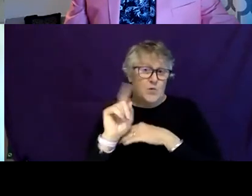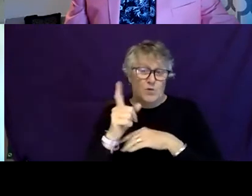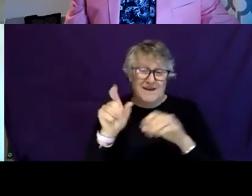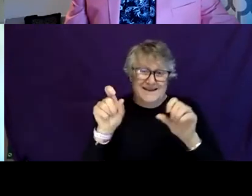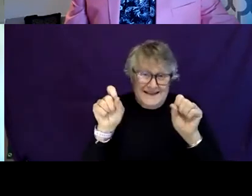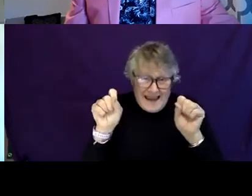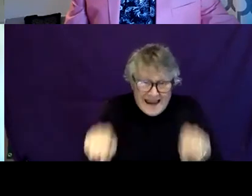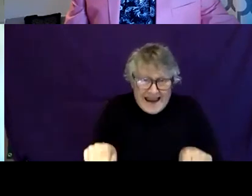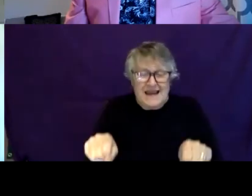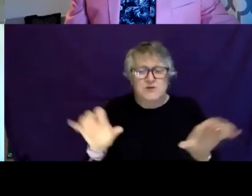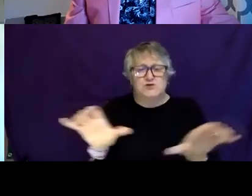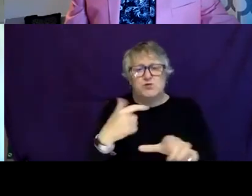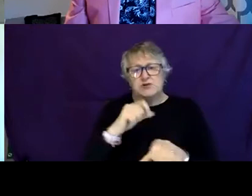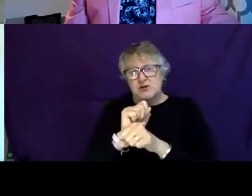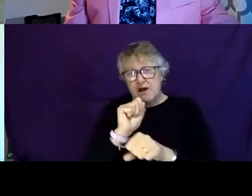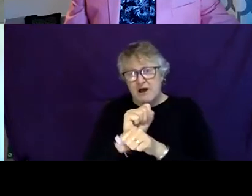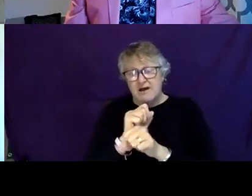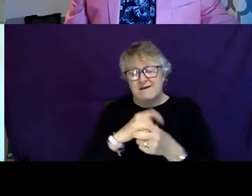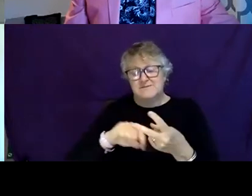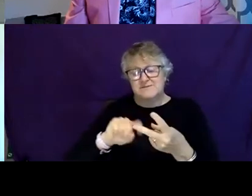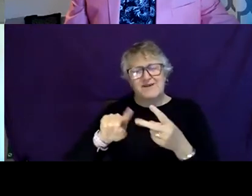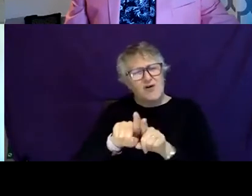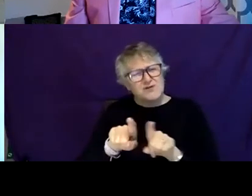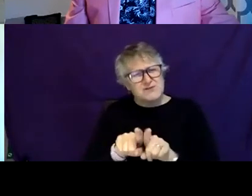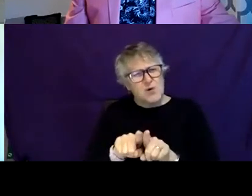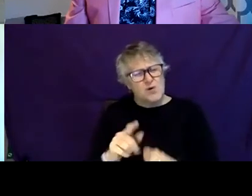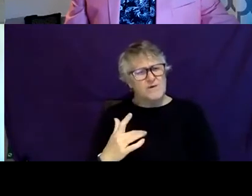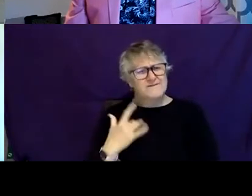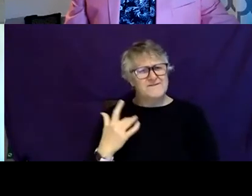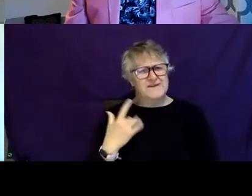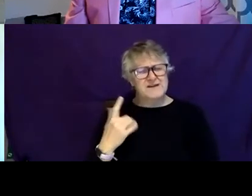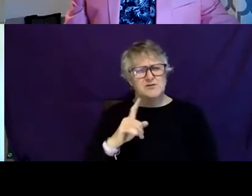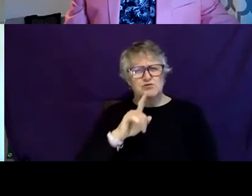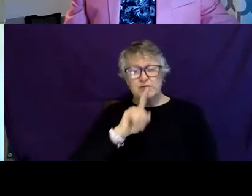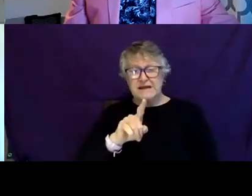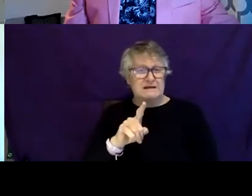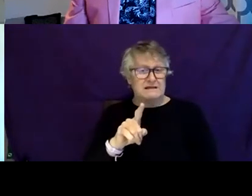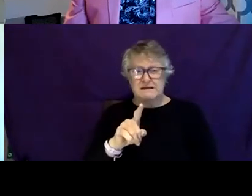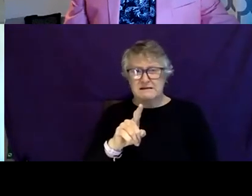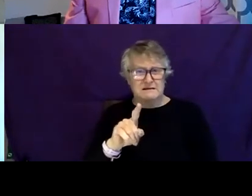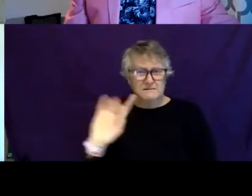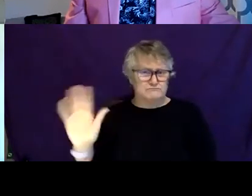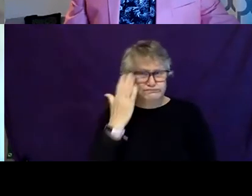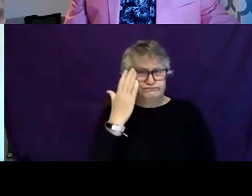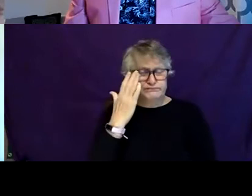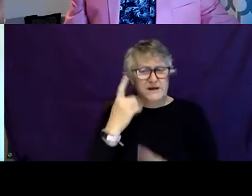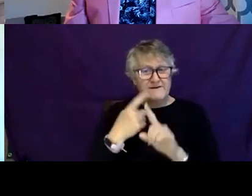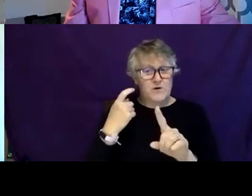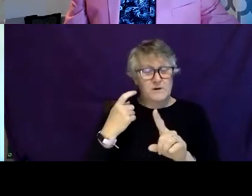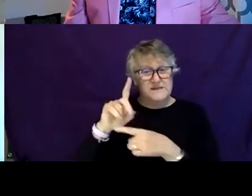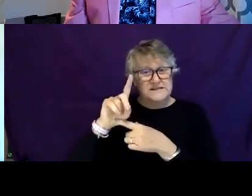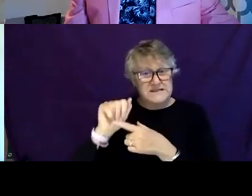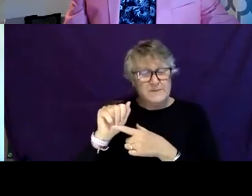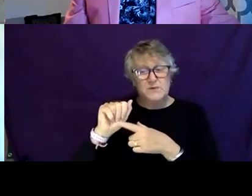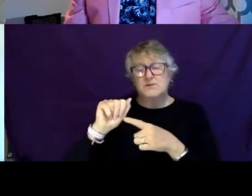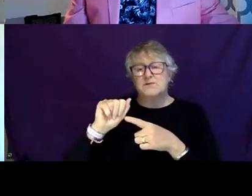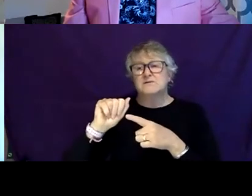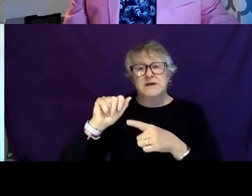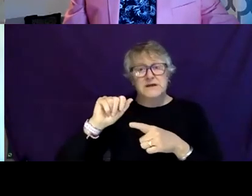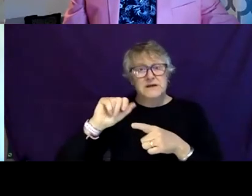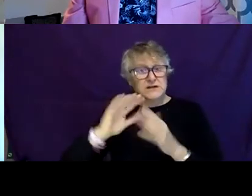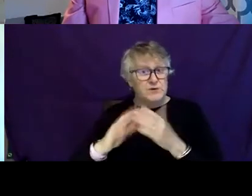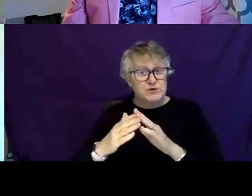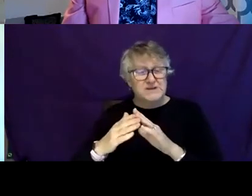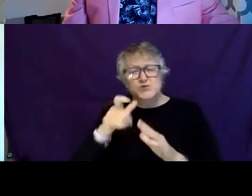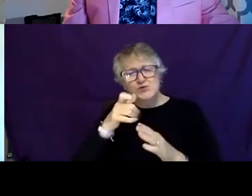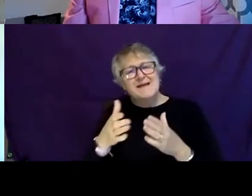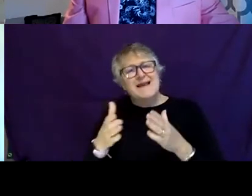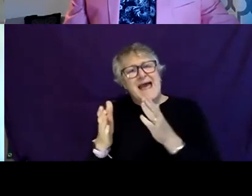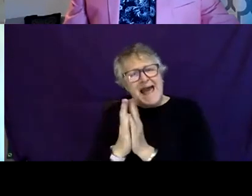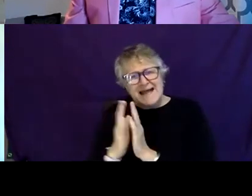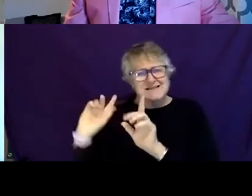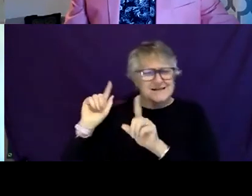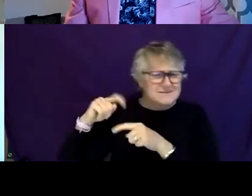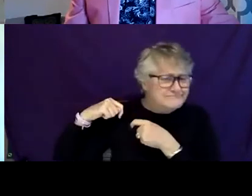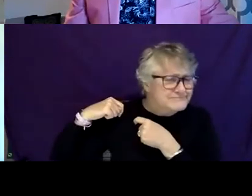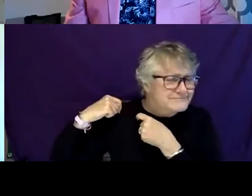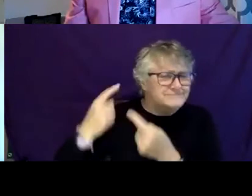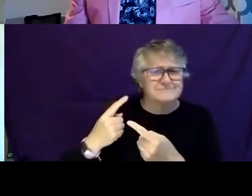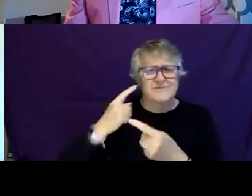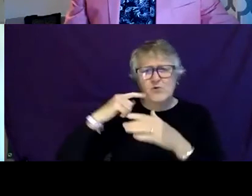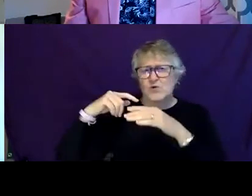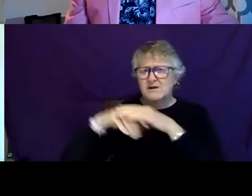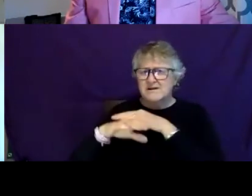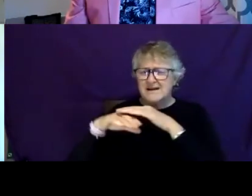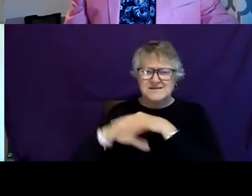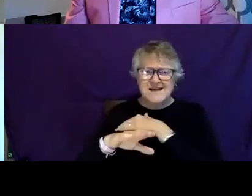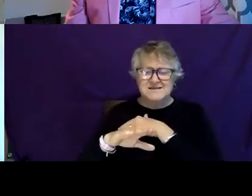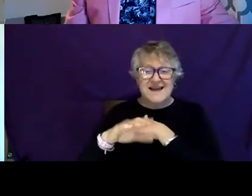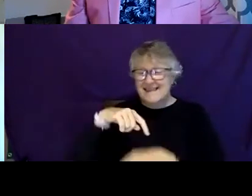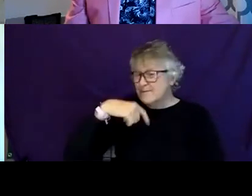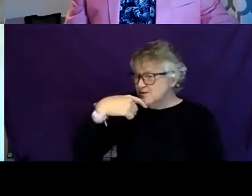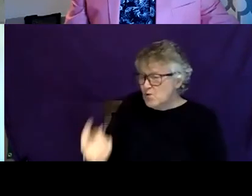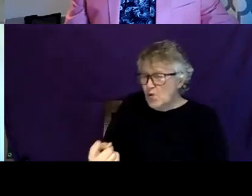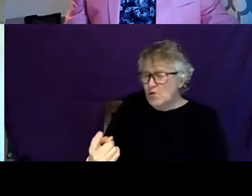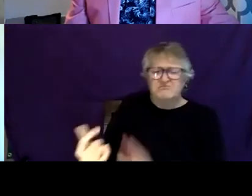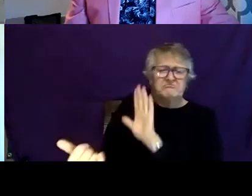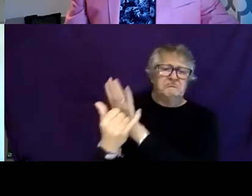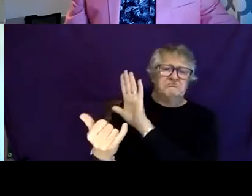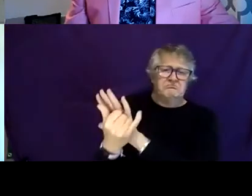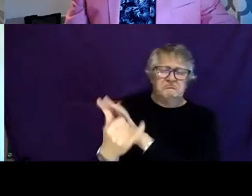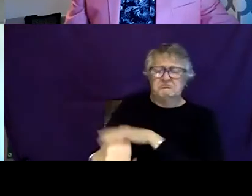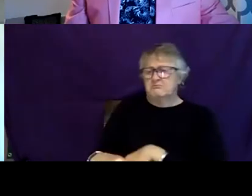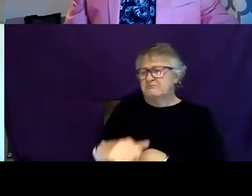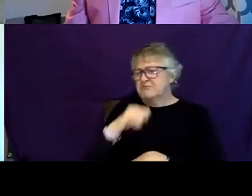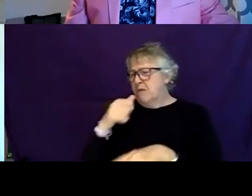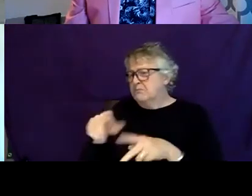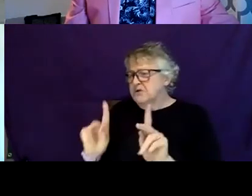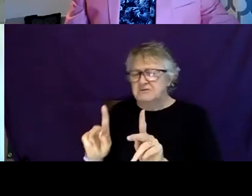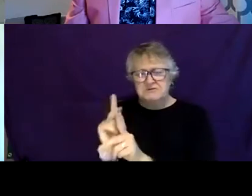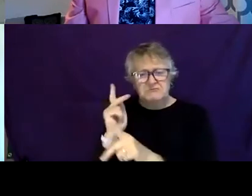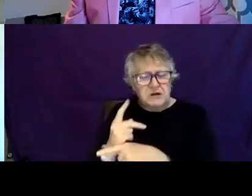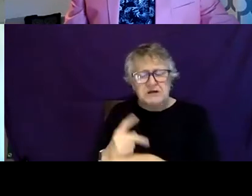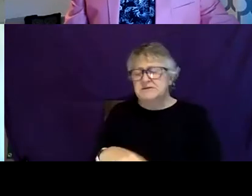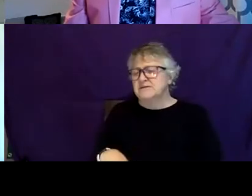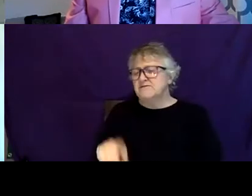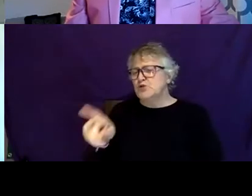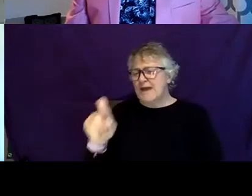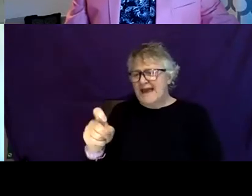feeling the pushback, lash back from sick and disabled communities who have been asking for quote unquote accommodations for a long long time and we've been told over and over that it's not possible, not productive, you know, we'd have to conform x way